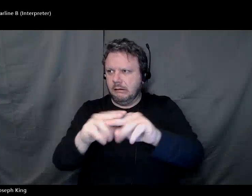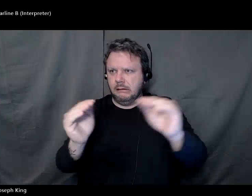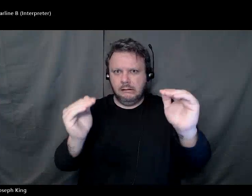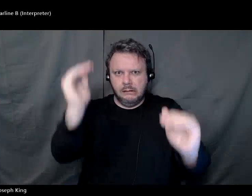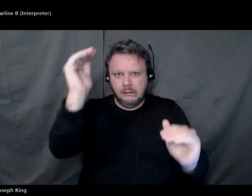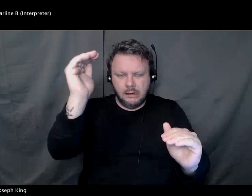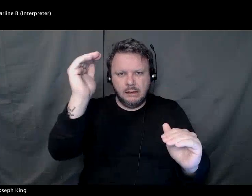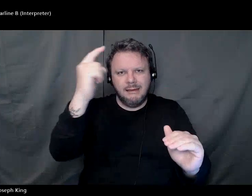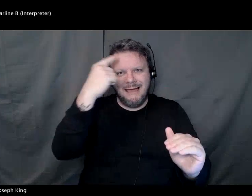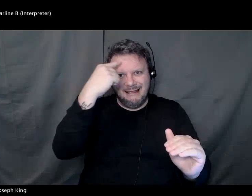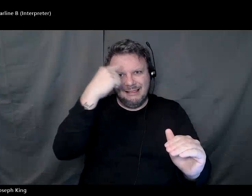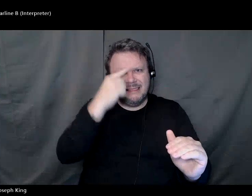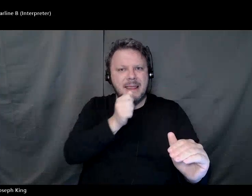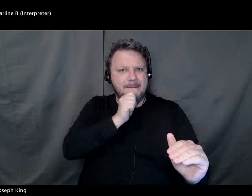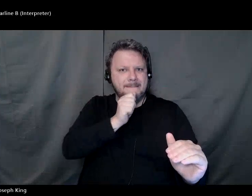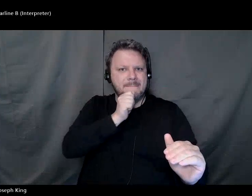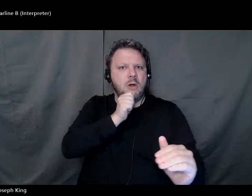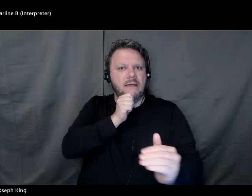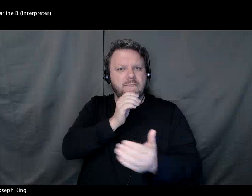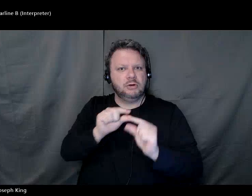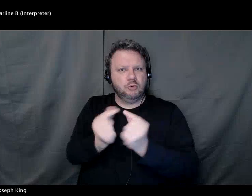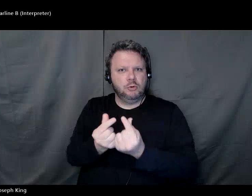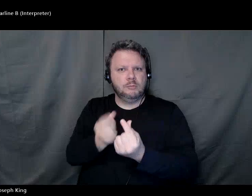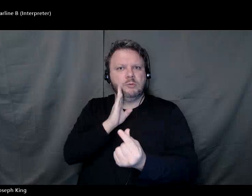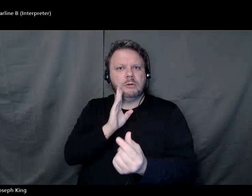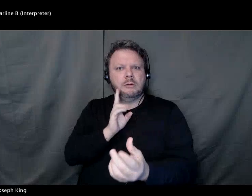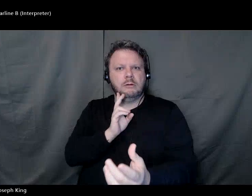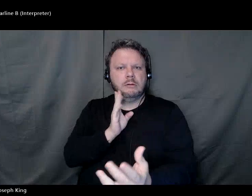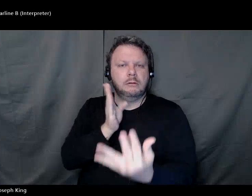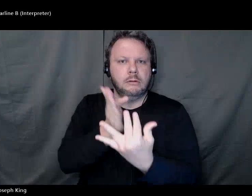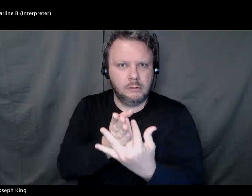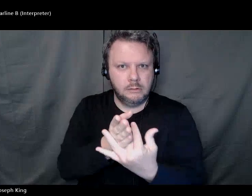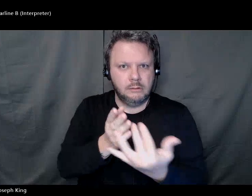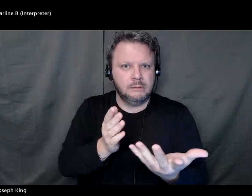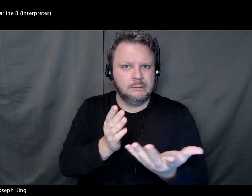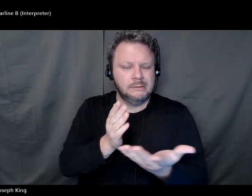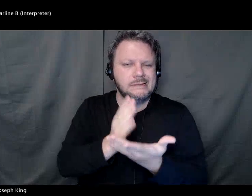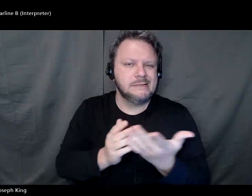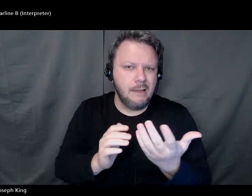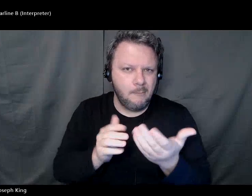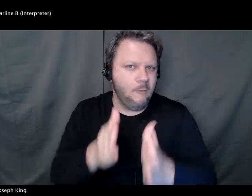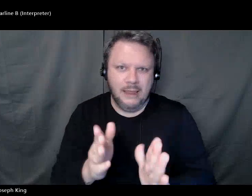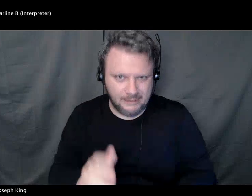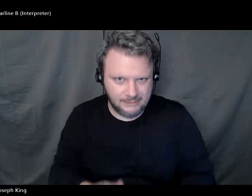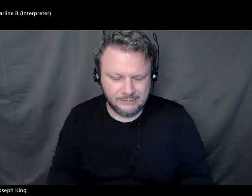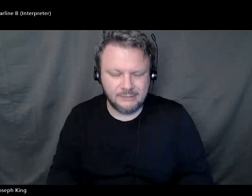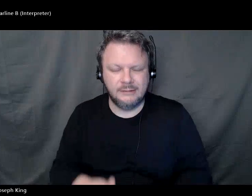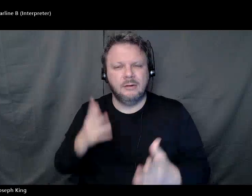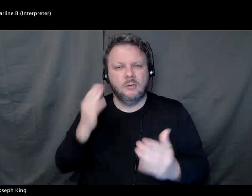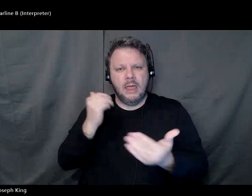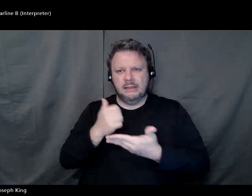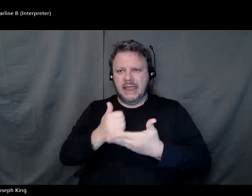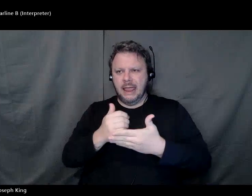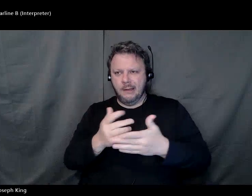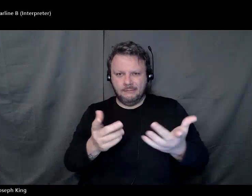I think the private sector will step in in some way to help fill gaps.